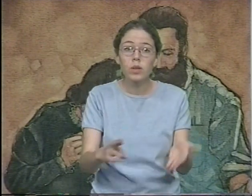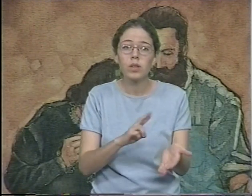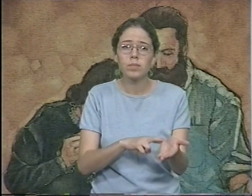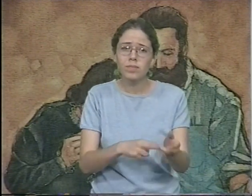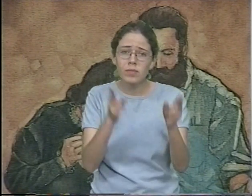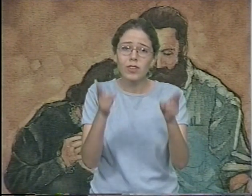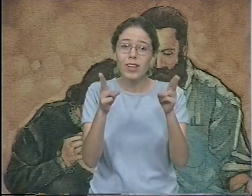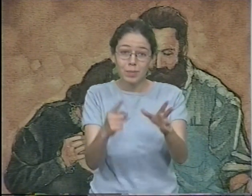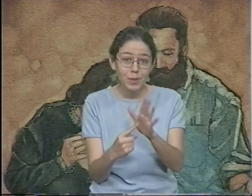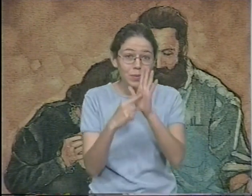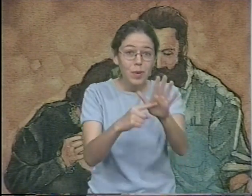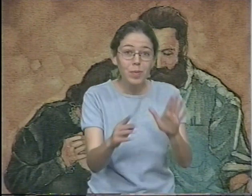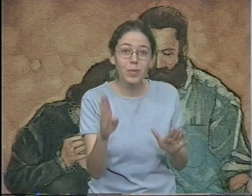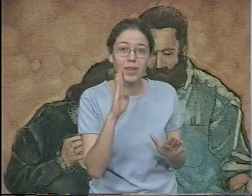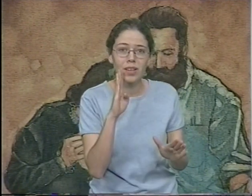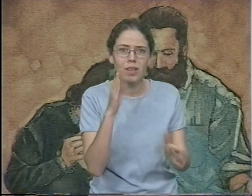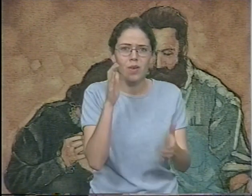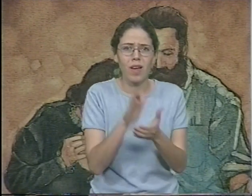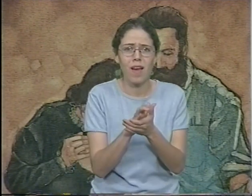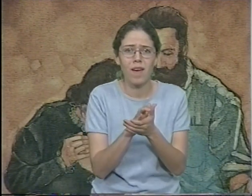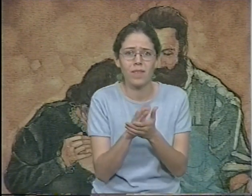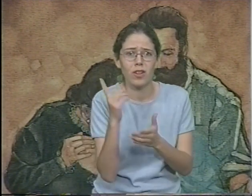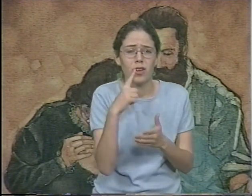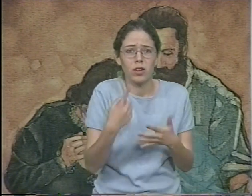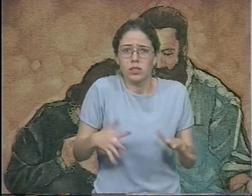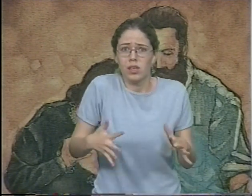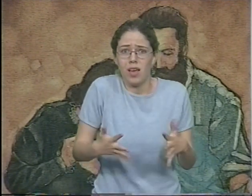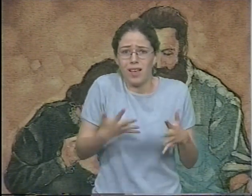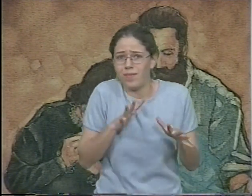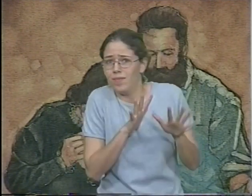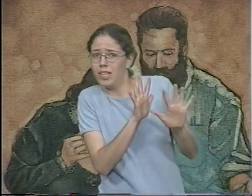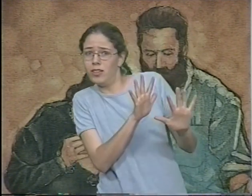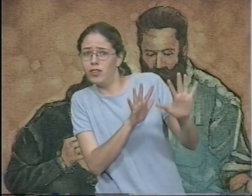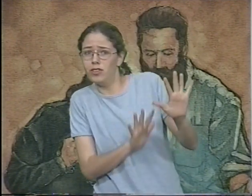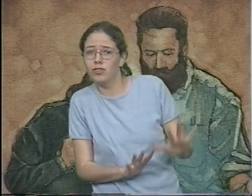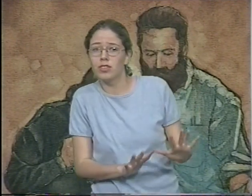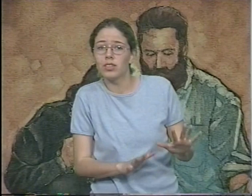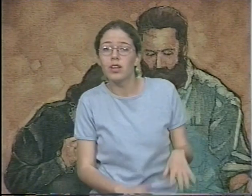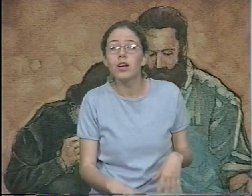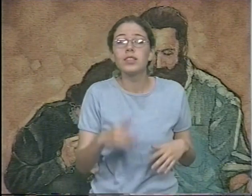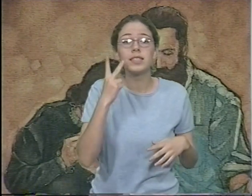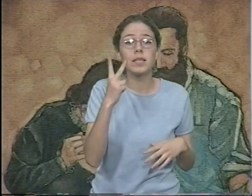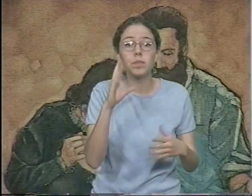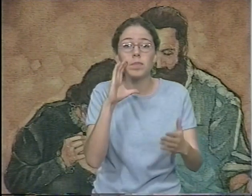As soon as the photograph was developed, Wilhelm rushed to show it to Bertha.